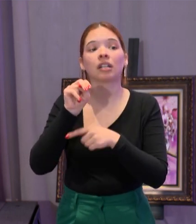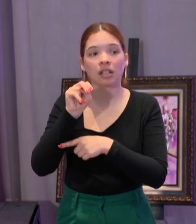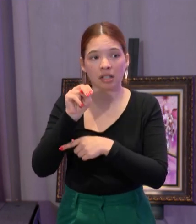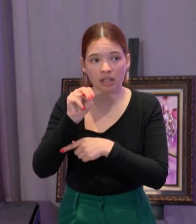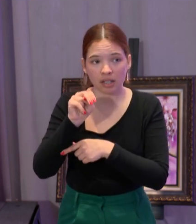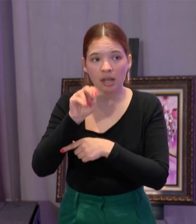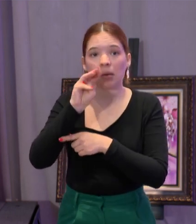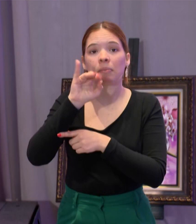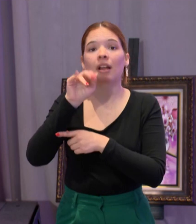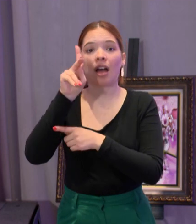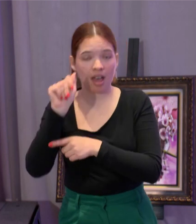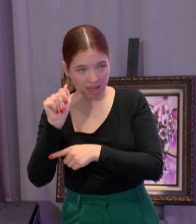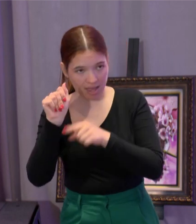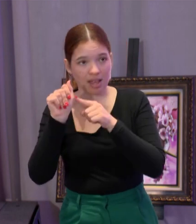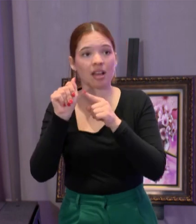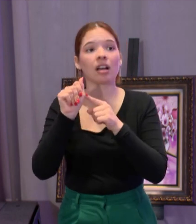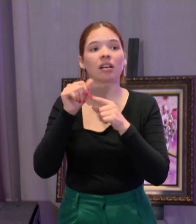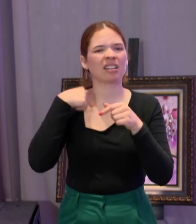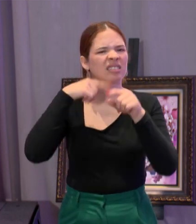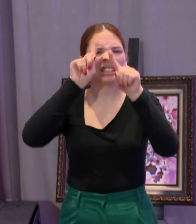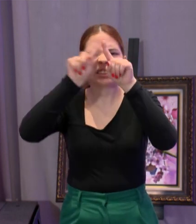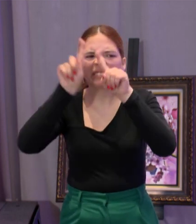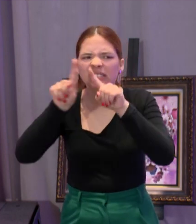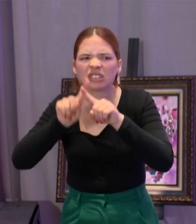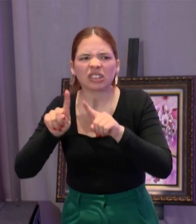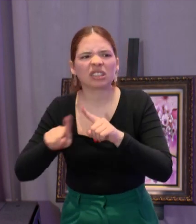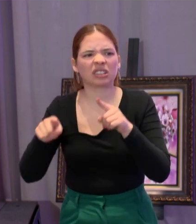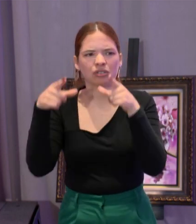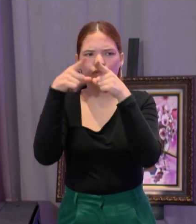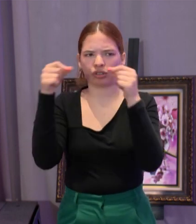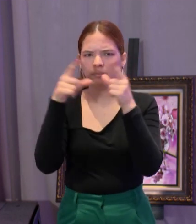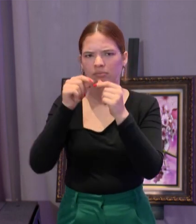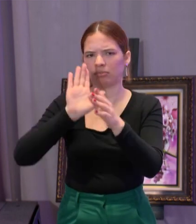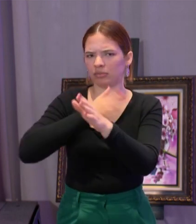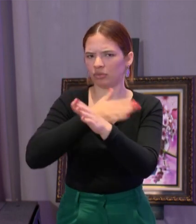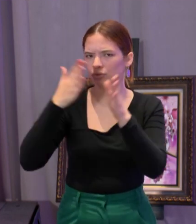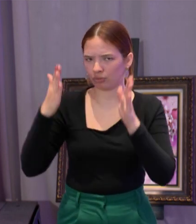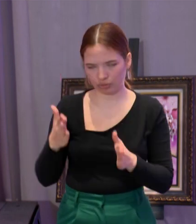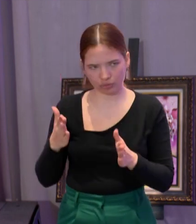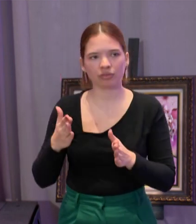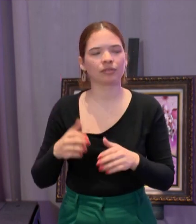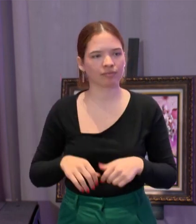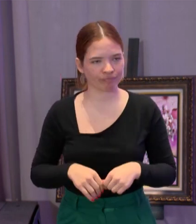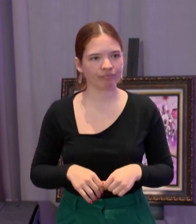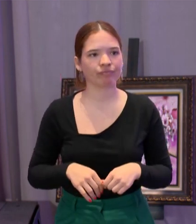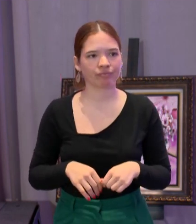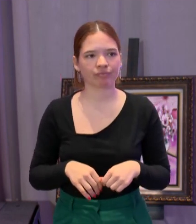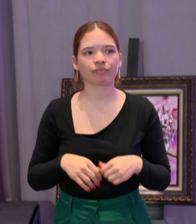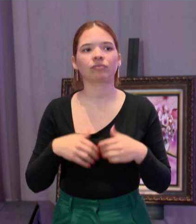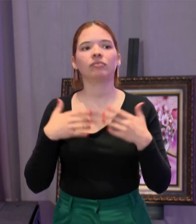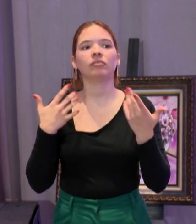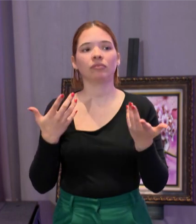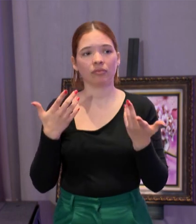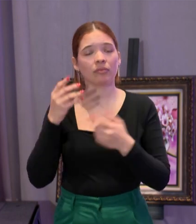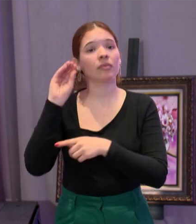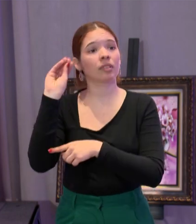TRAVELS JAPAN, AND THE CELEBRATED CHERRY TREES WERE PRESENTED AS A GIFT FROM THE